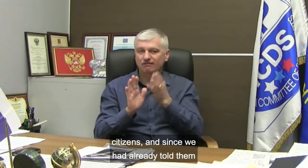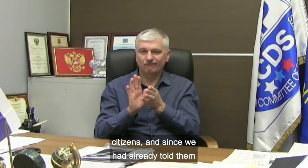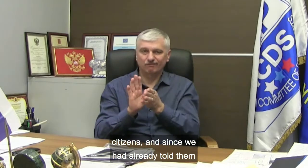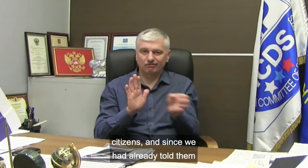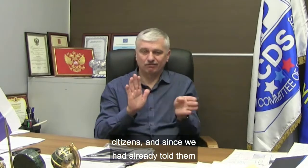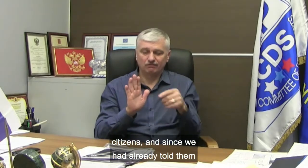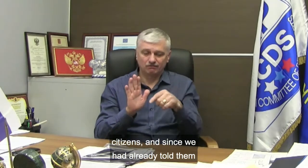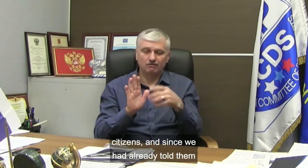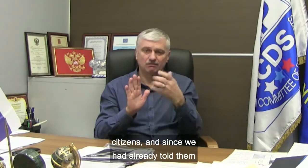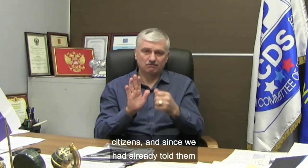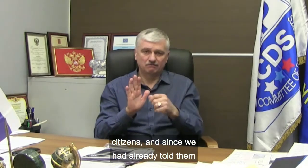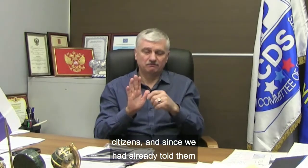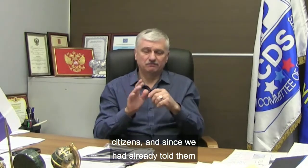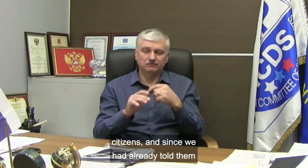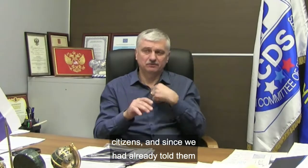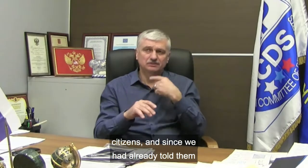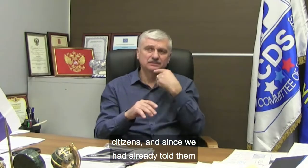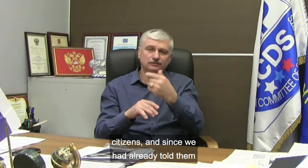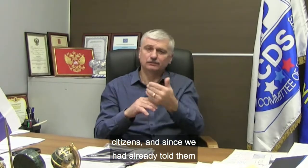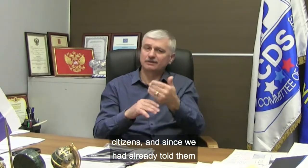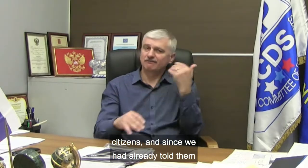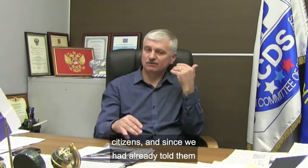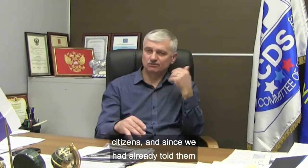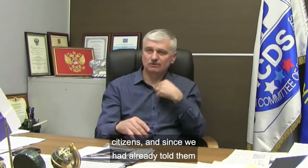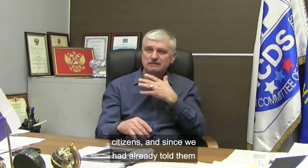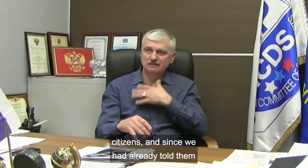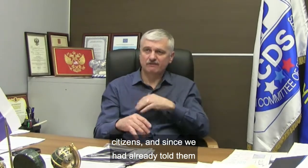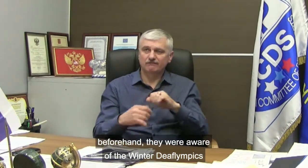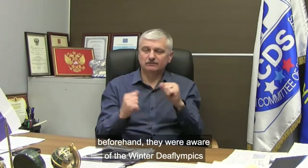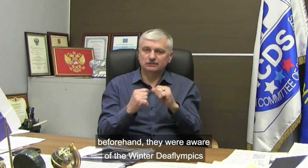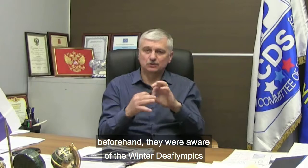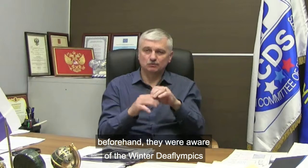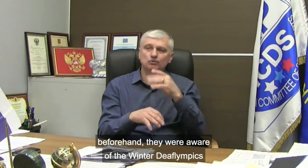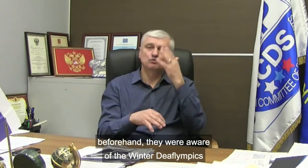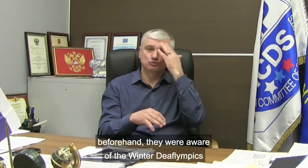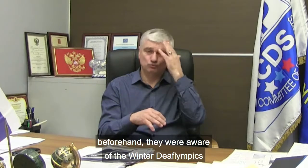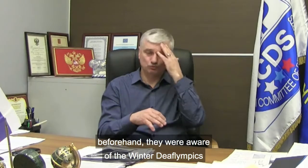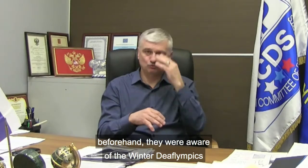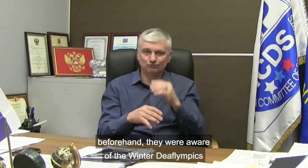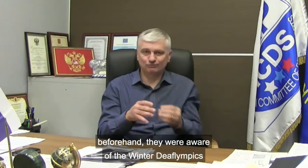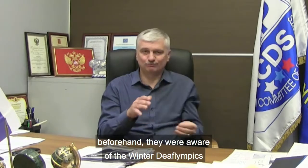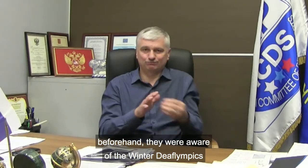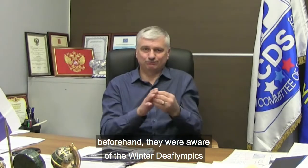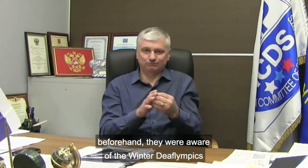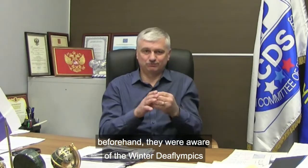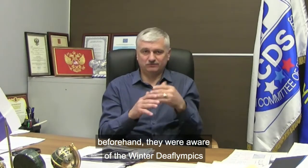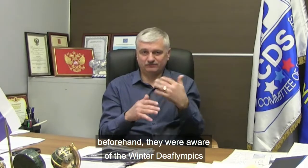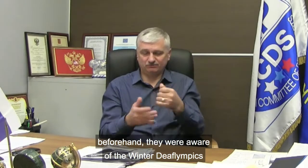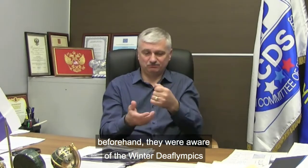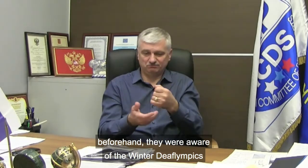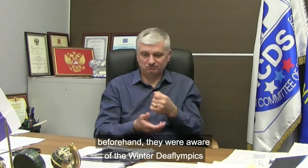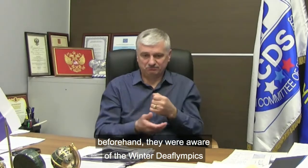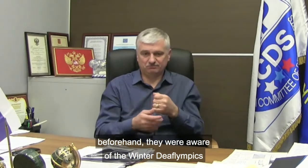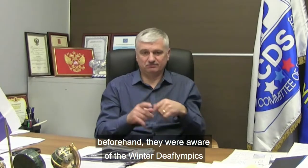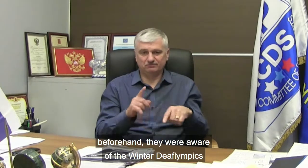citizens, and since we had already told them beforehand, they were aware of the Winter Deaflympics